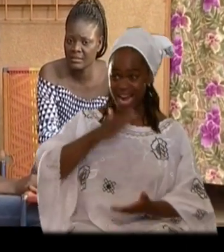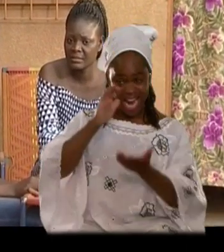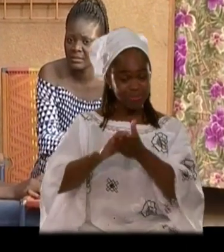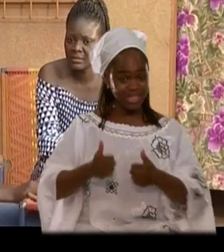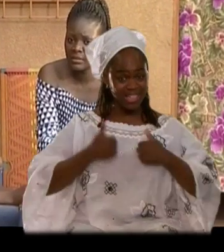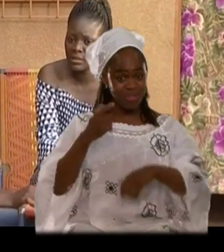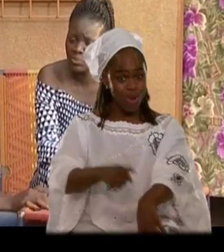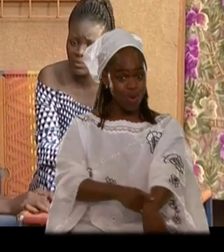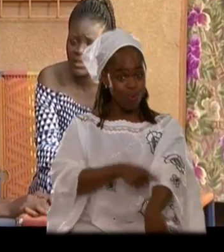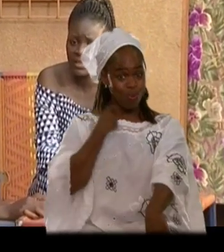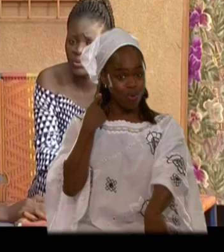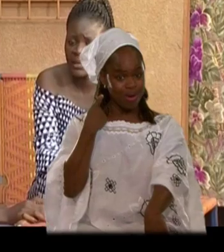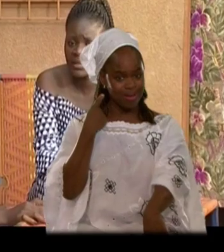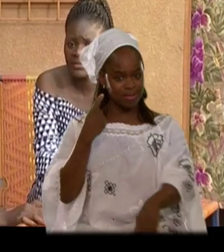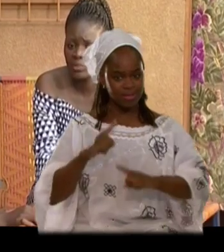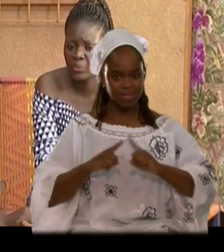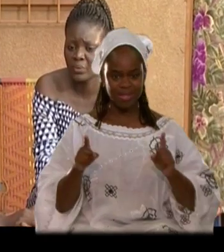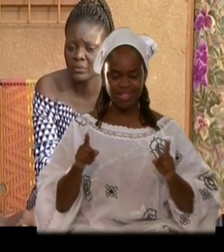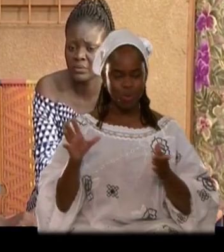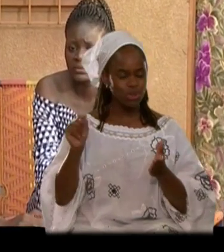They would have helped my husband live longer.